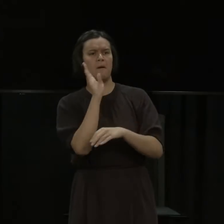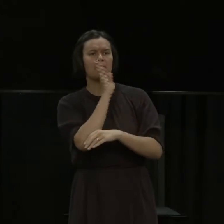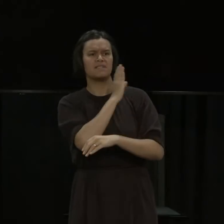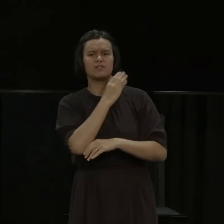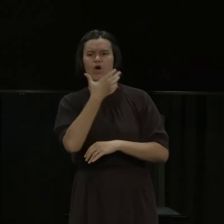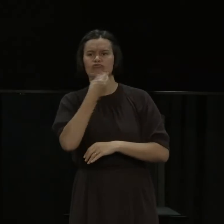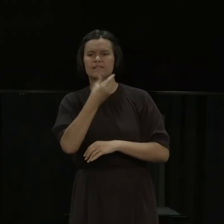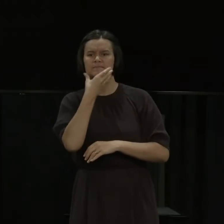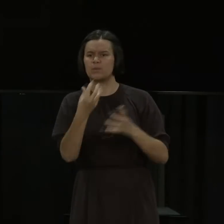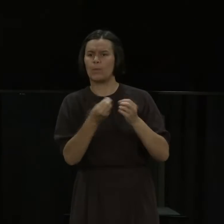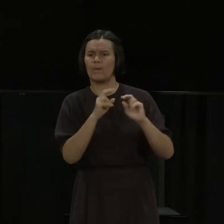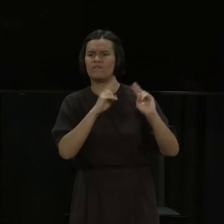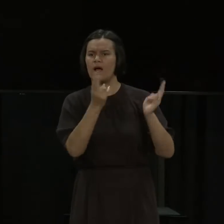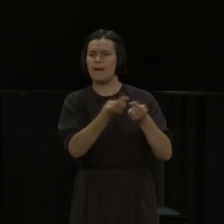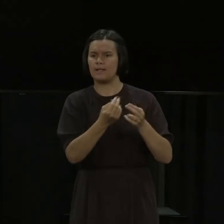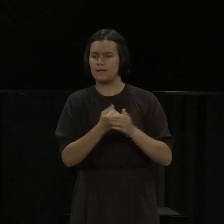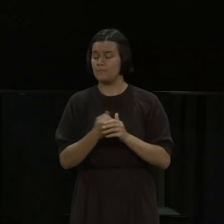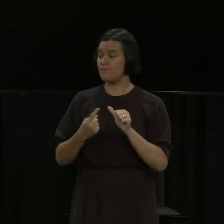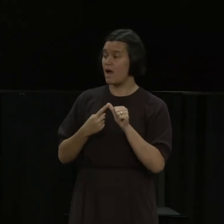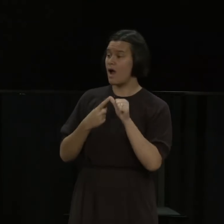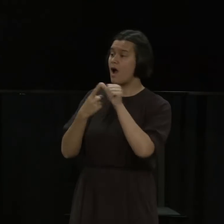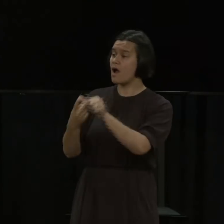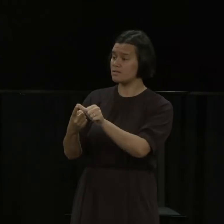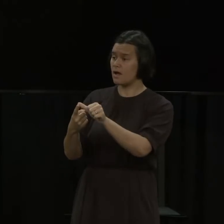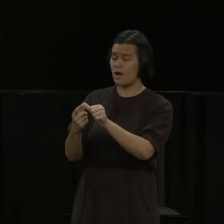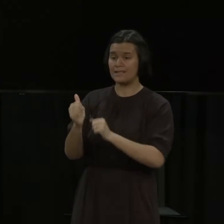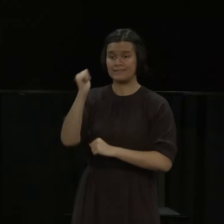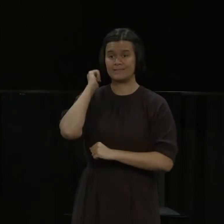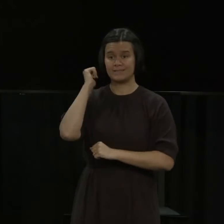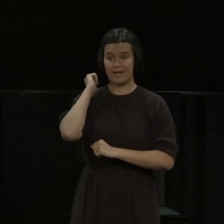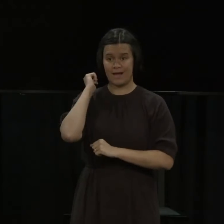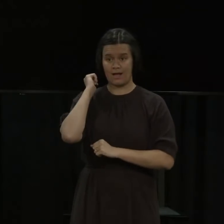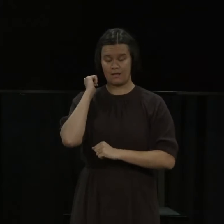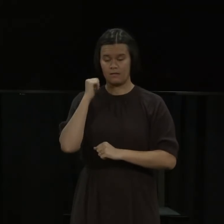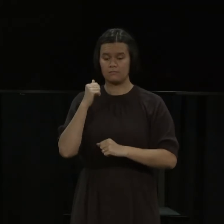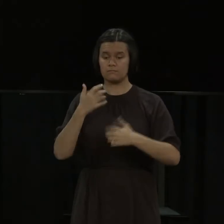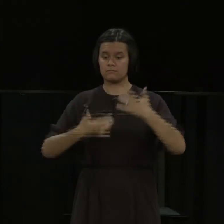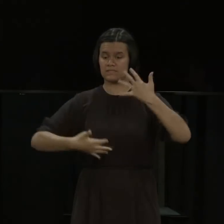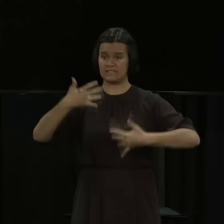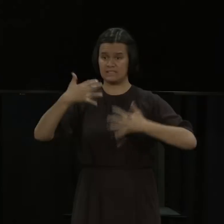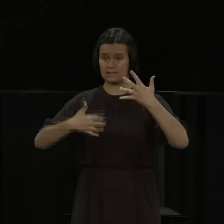no, wait until next year. And I will make a comment about